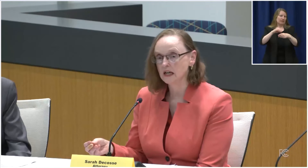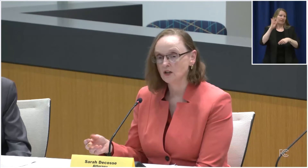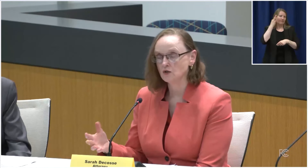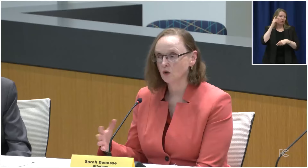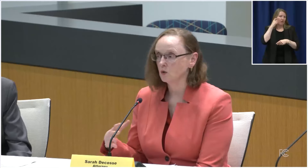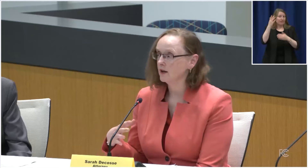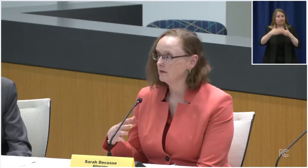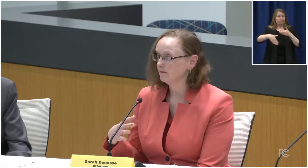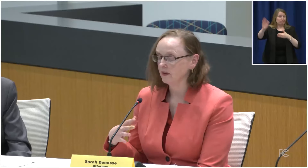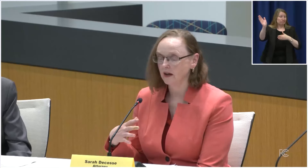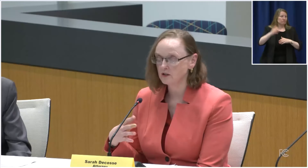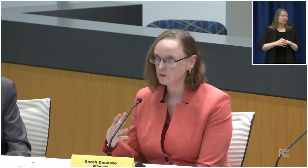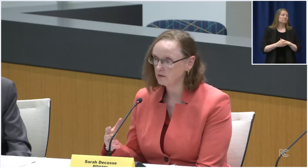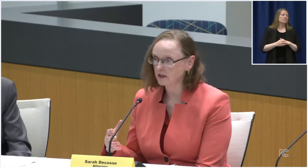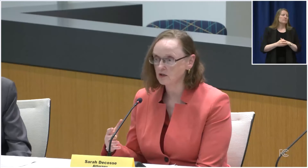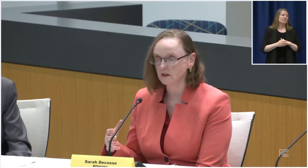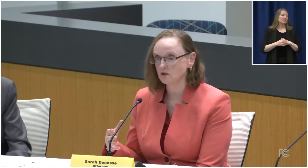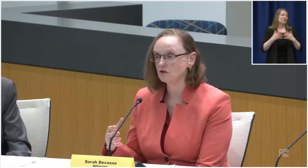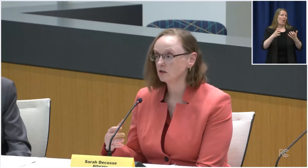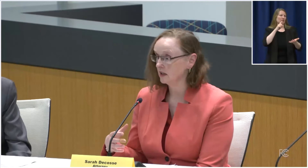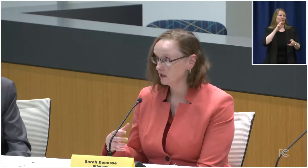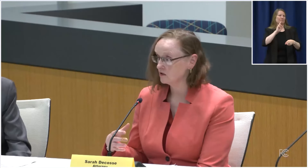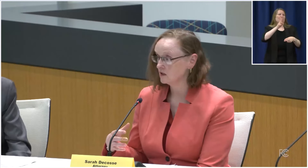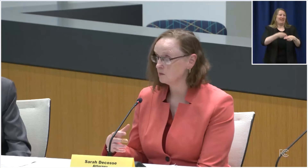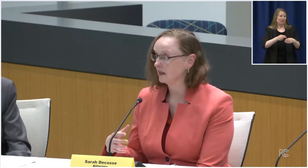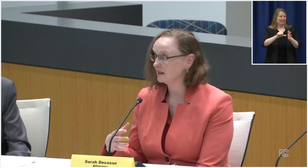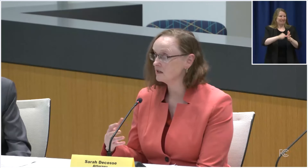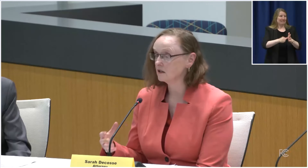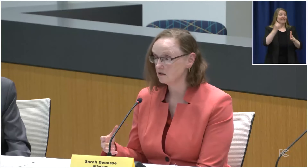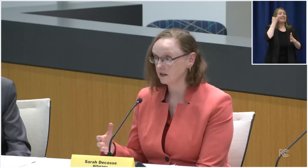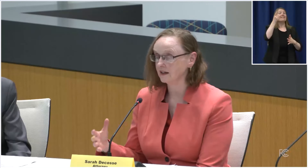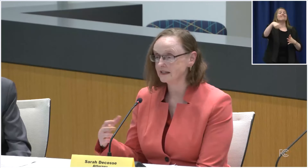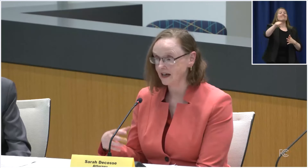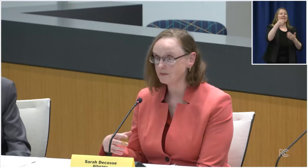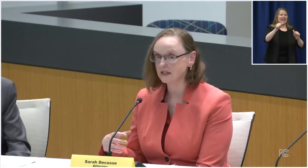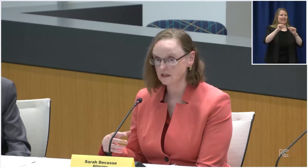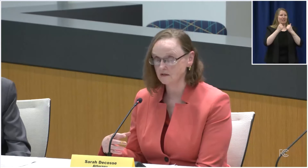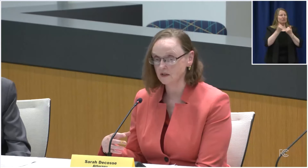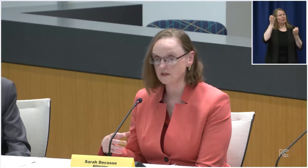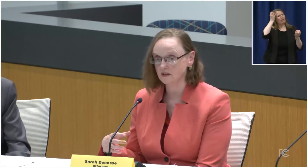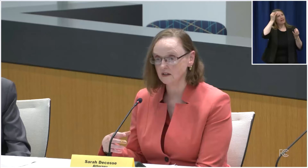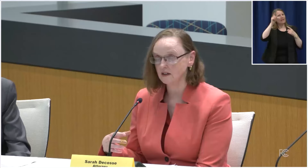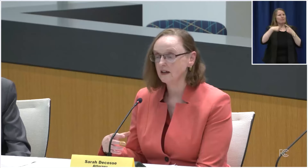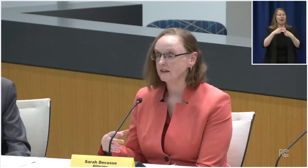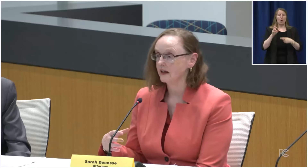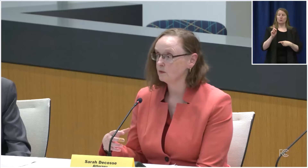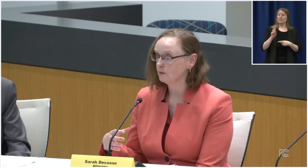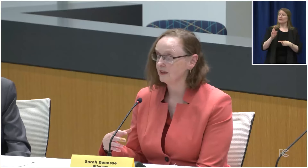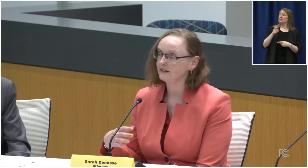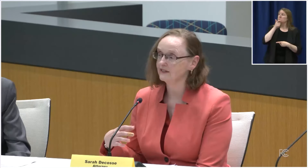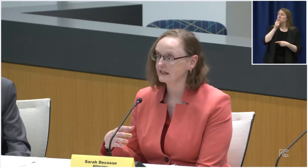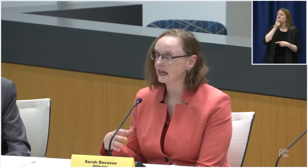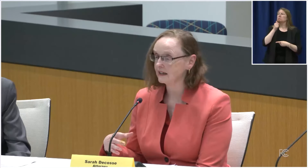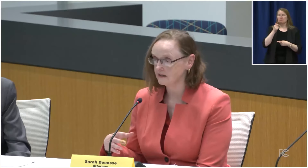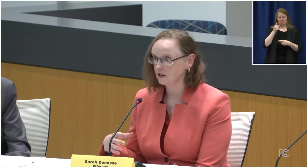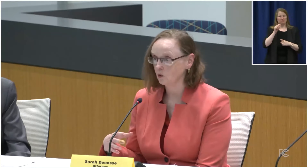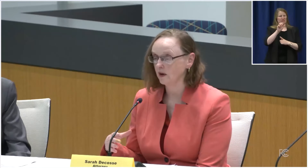WHICH THEY COULD BE CONVERTED IF THEY PERFORM SATISFACTORILY TO A PERMANENT POSITION IN THE FEDERAL GOVERNMENT. I JUST WANT TO MENTION THAT